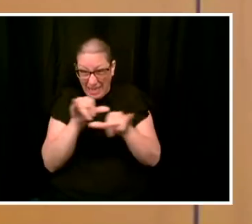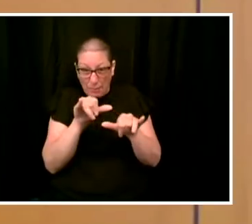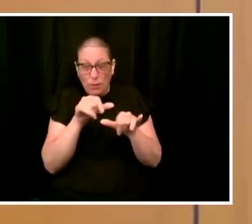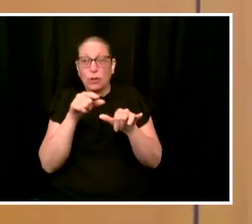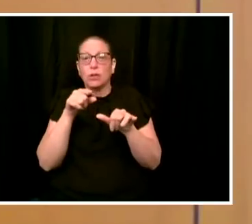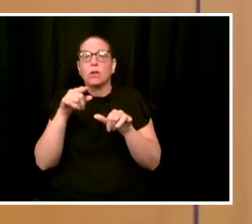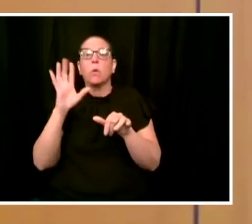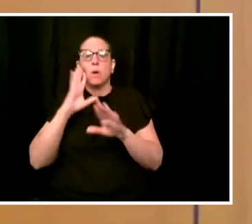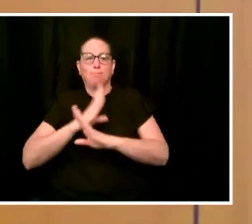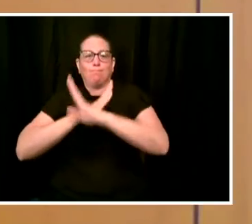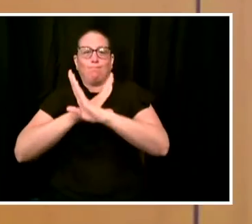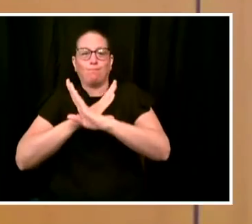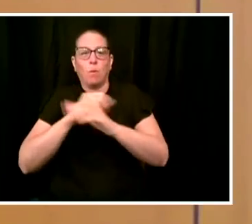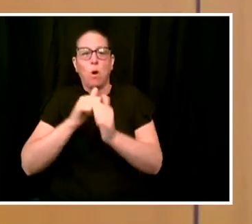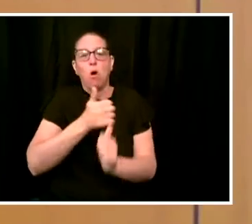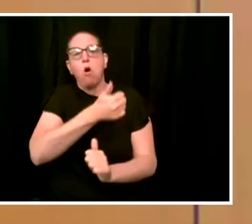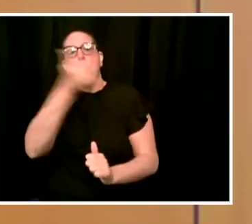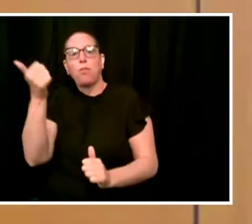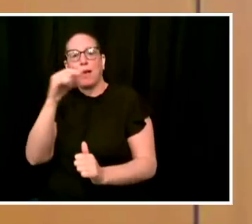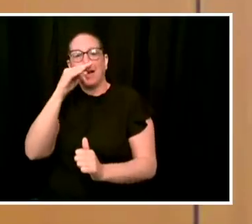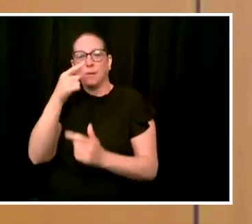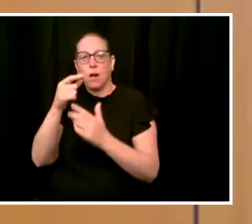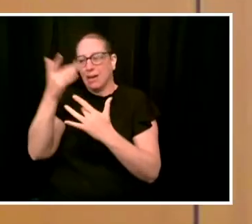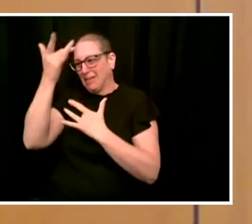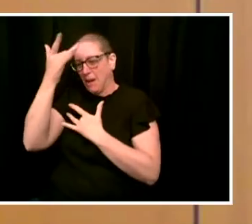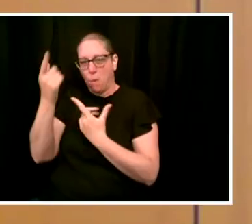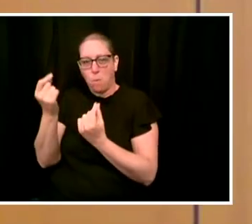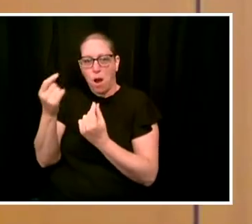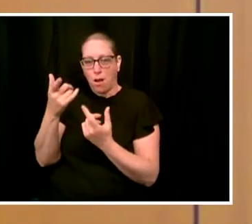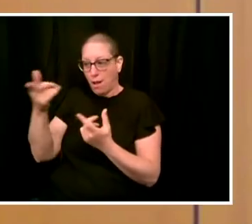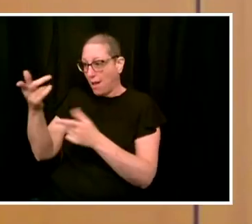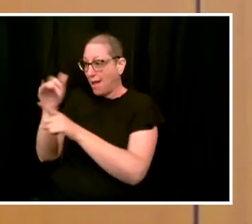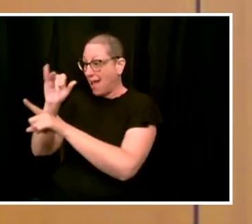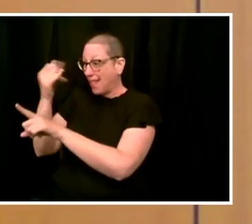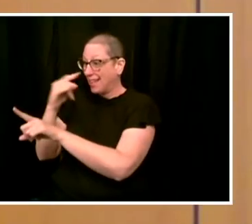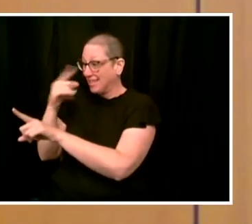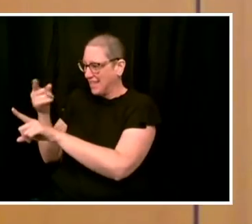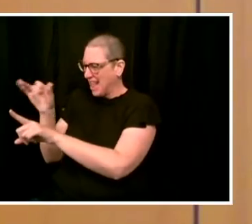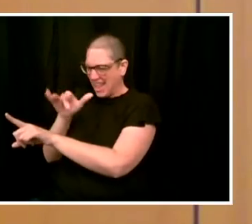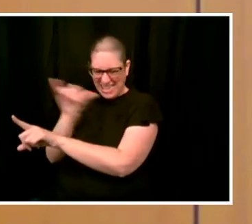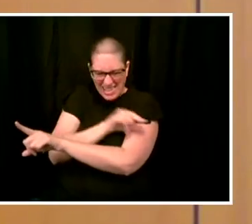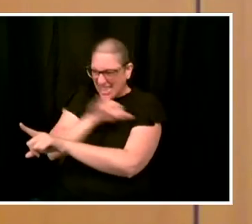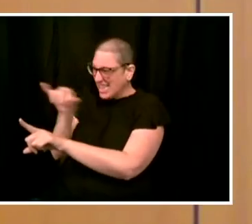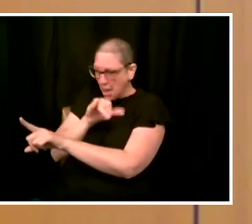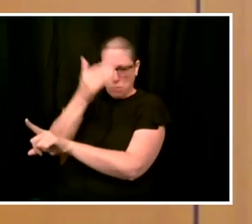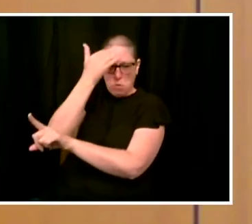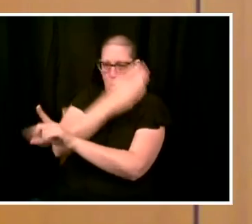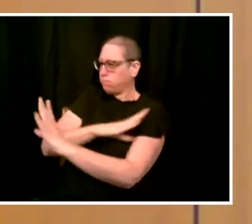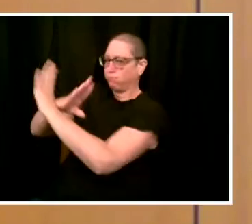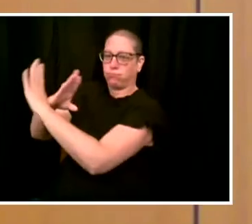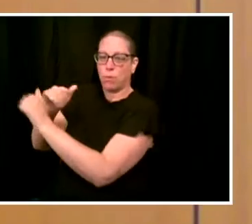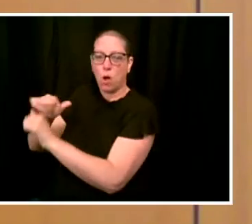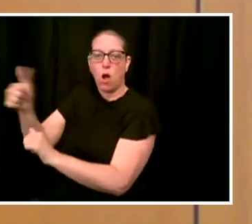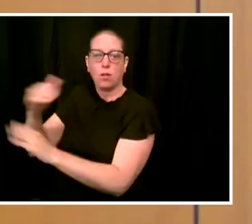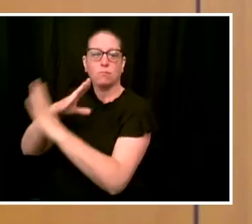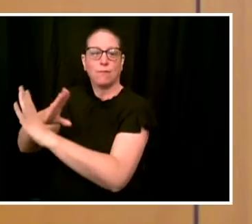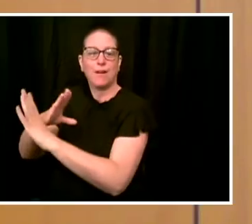HAVING NEW YORKERS STAY